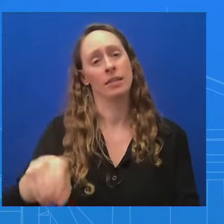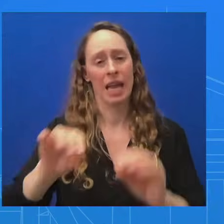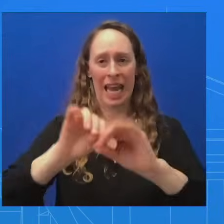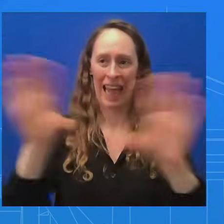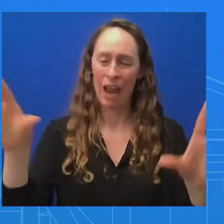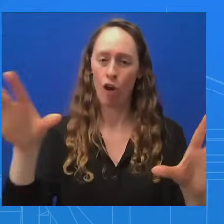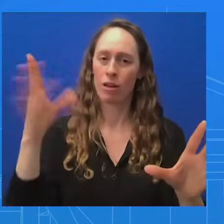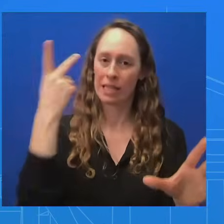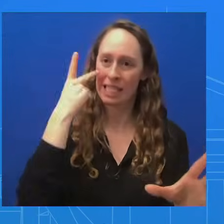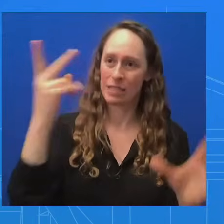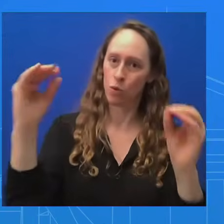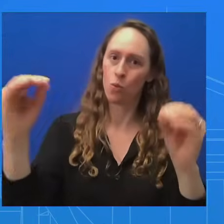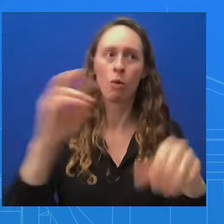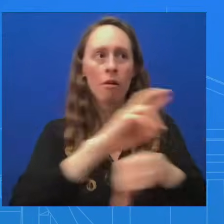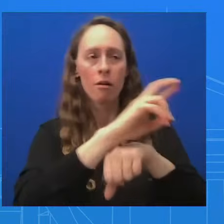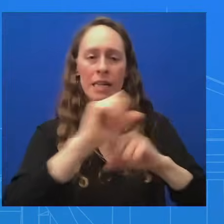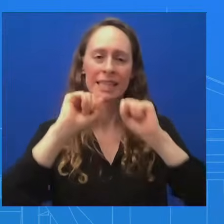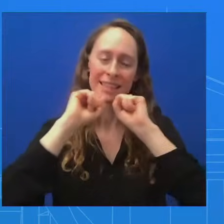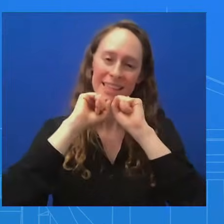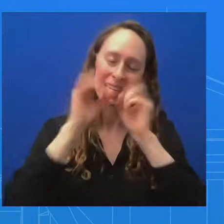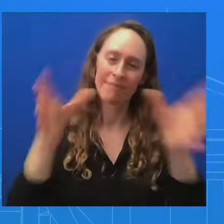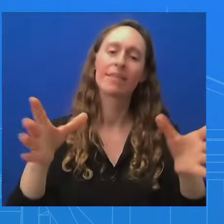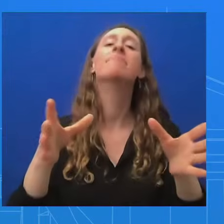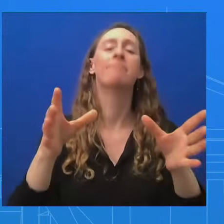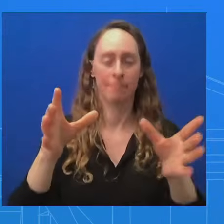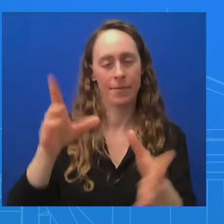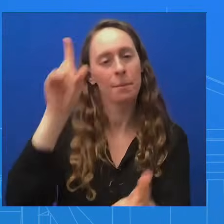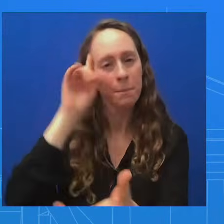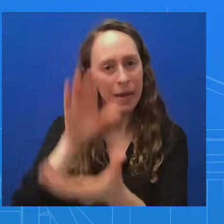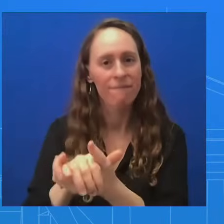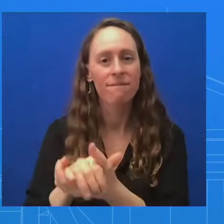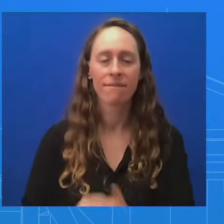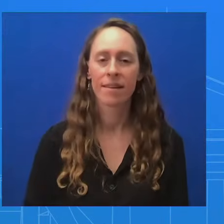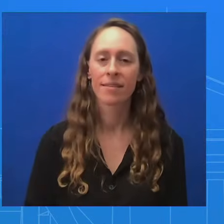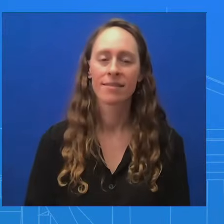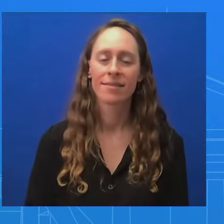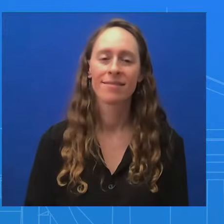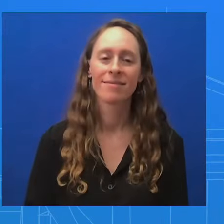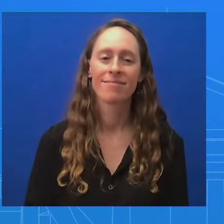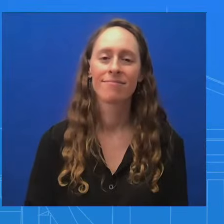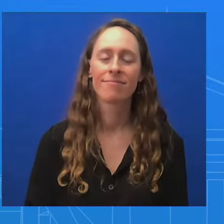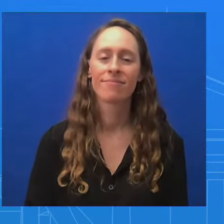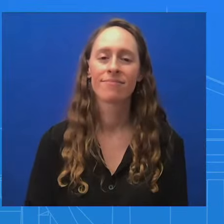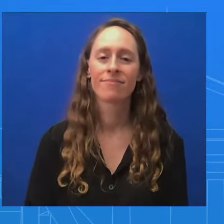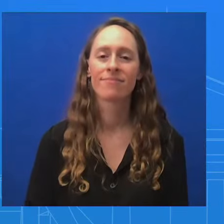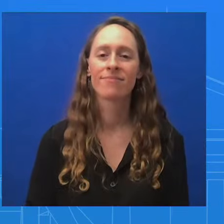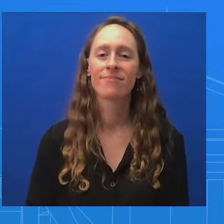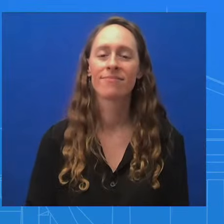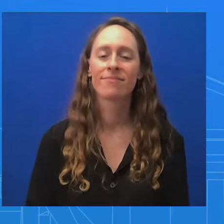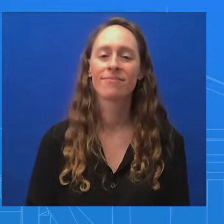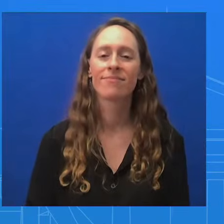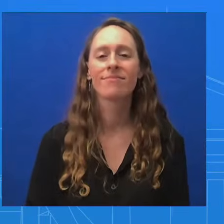does not play a factor into the calculus of whether or not you're pushing Israel for a ceasefire? Mr. Kirby: No. The Press: Thank you. Ms. Jean-Pierre: Go ahead, Brian.